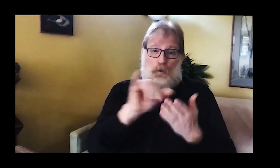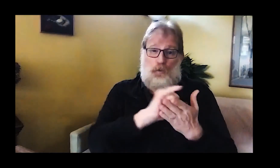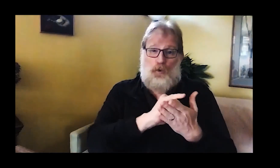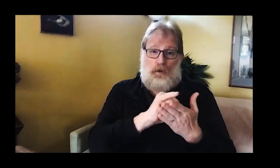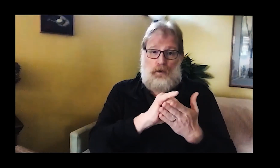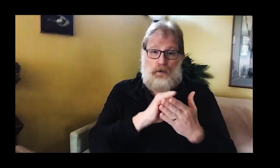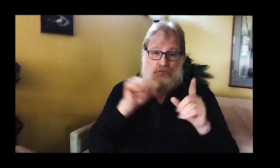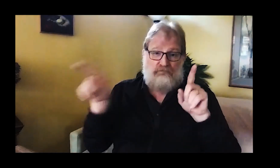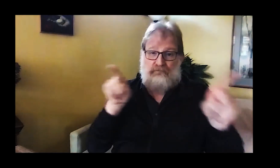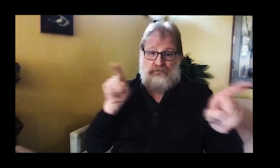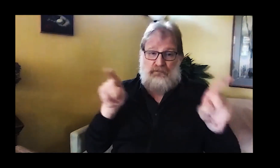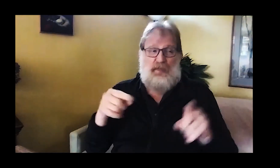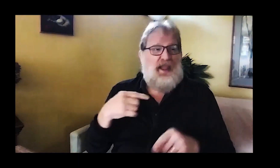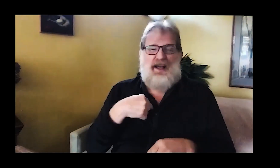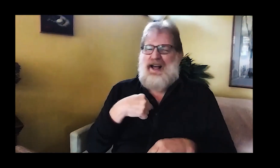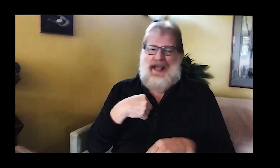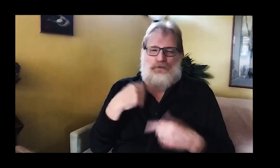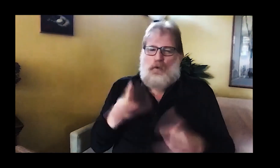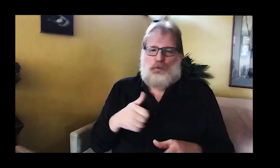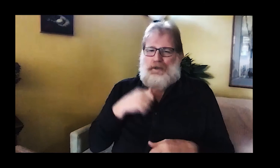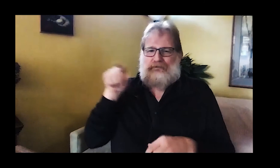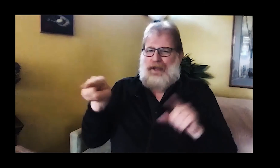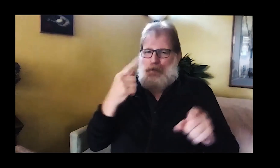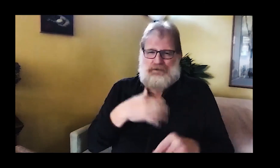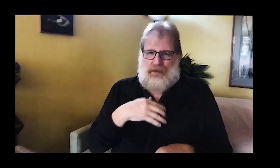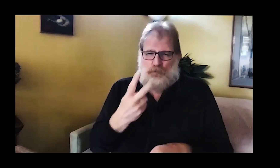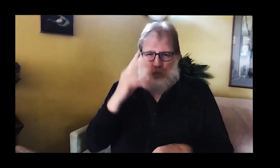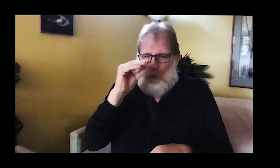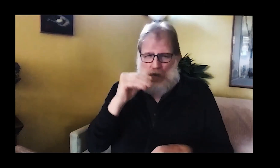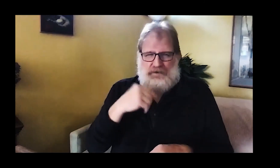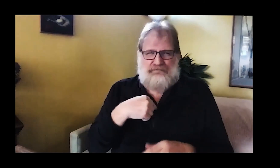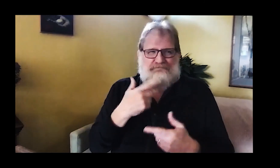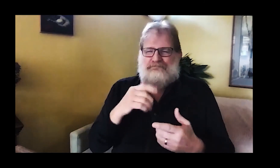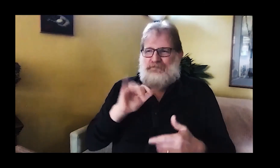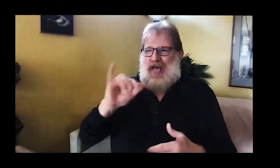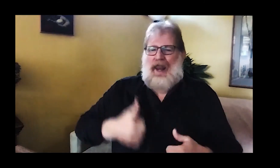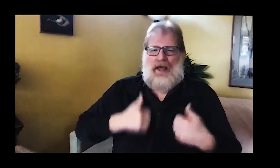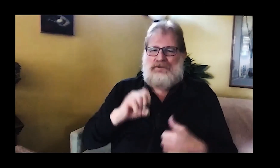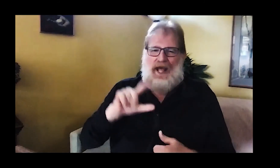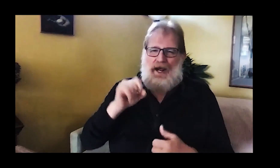Angeles or live in New York, and I ust was not interested in raising my family there,